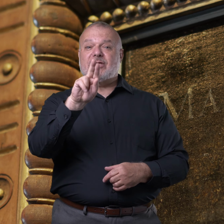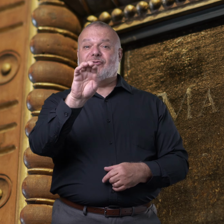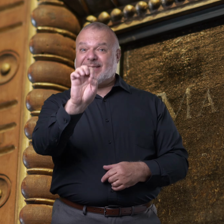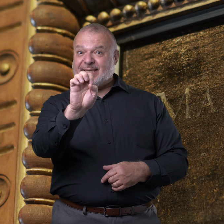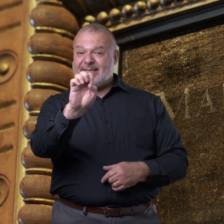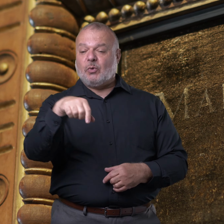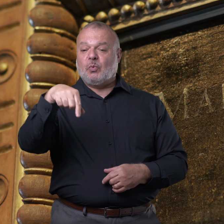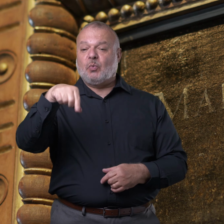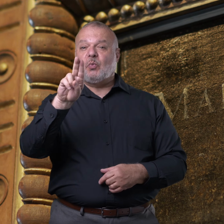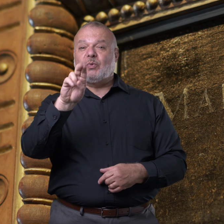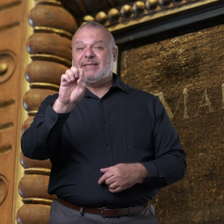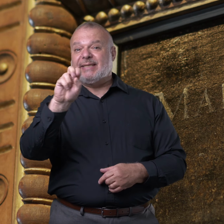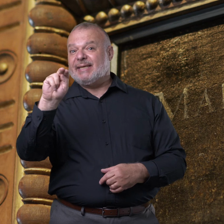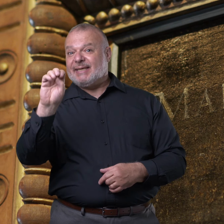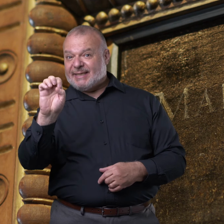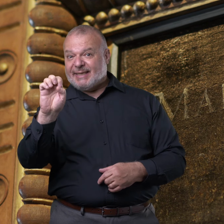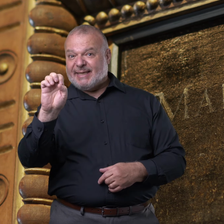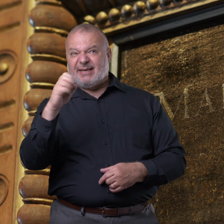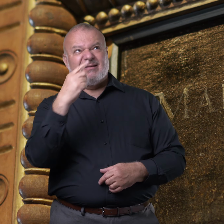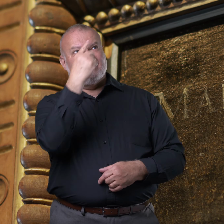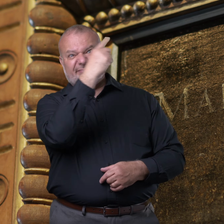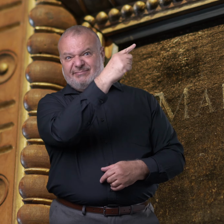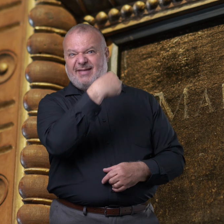paint in the upper left corner of the painting.